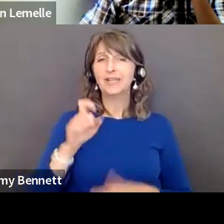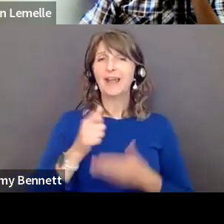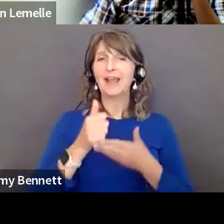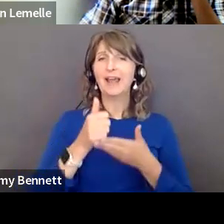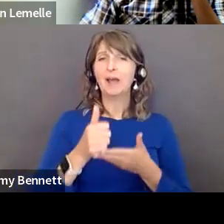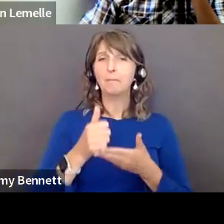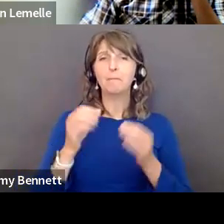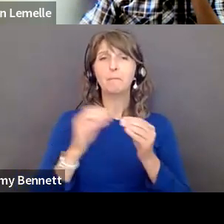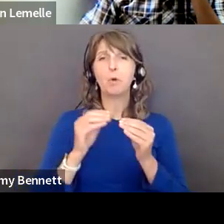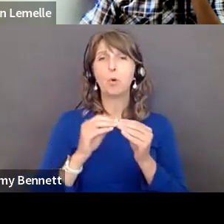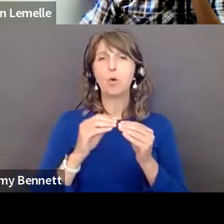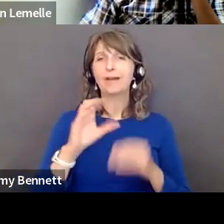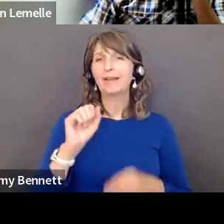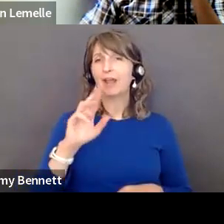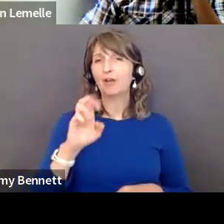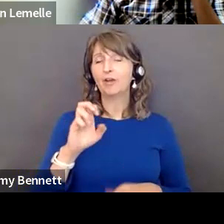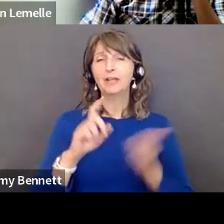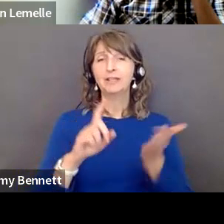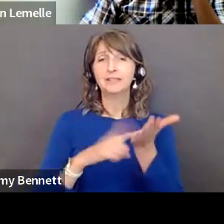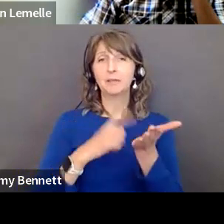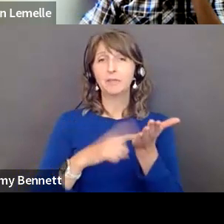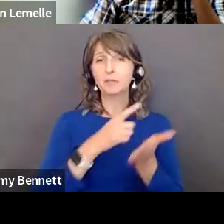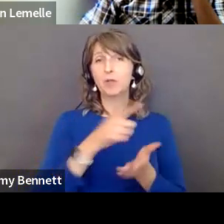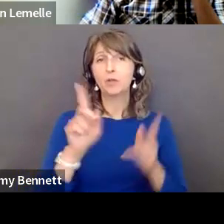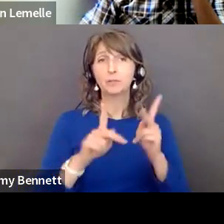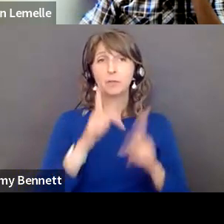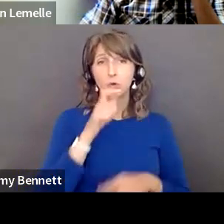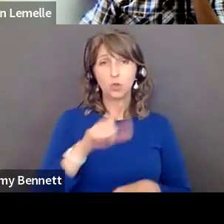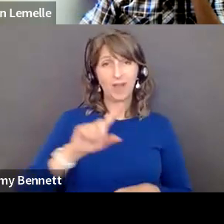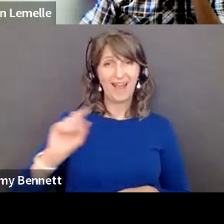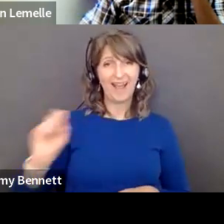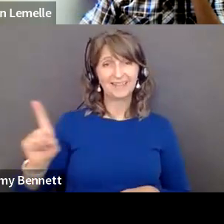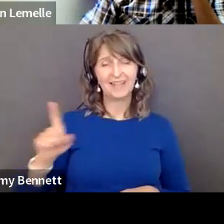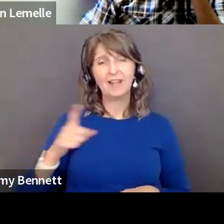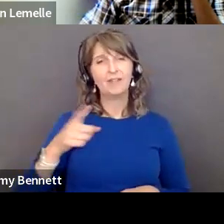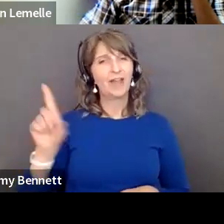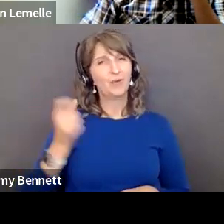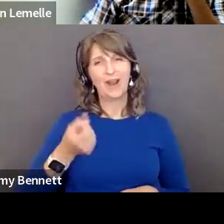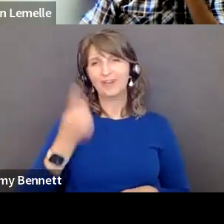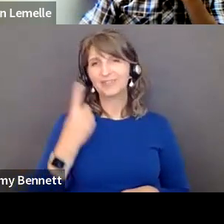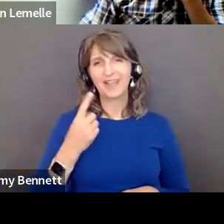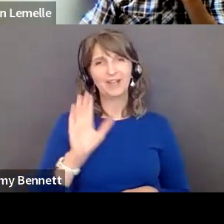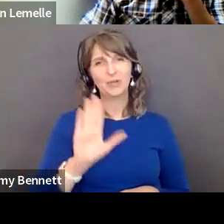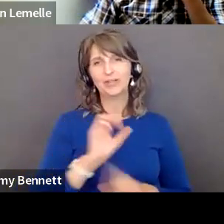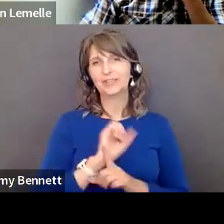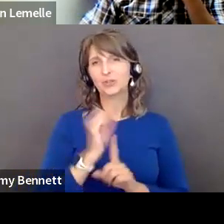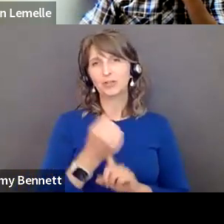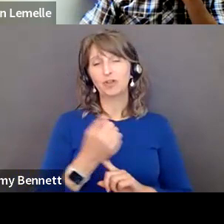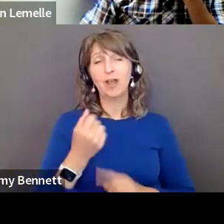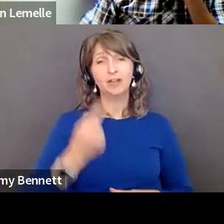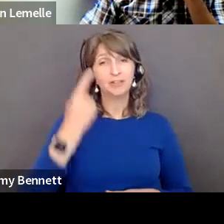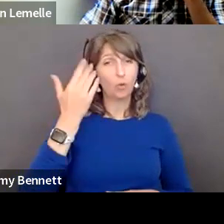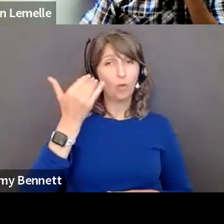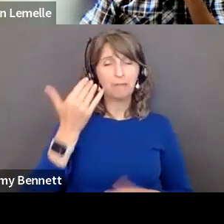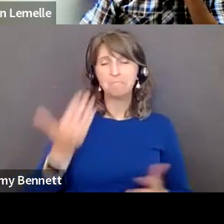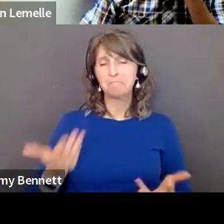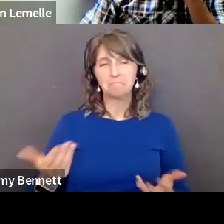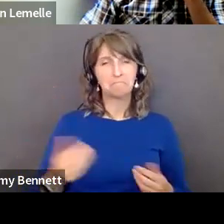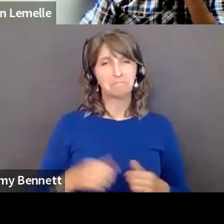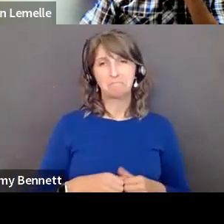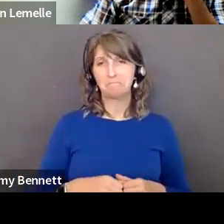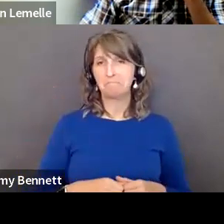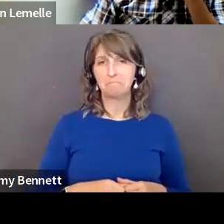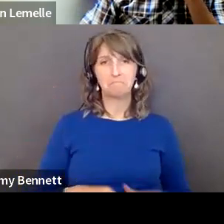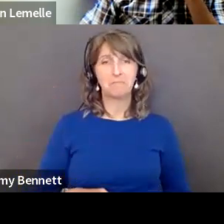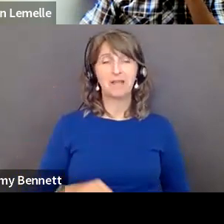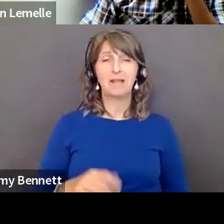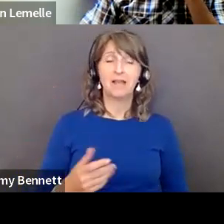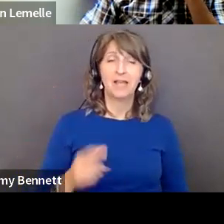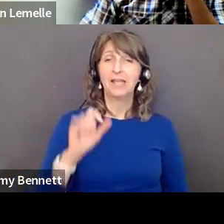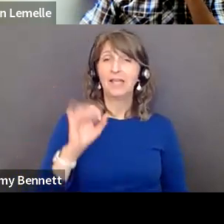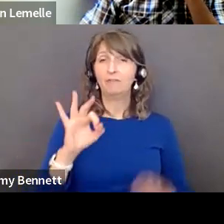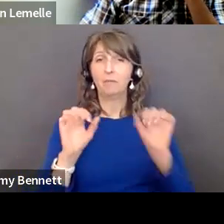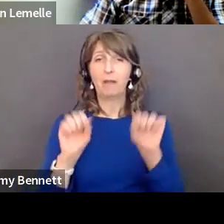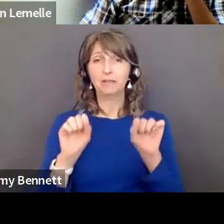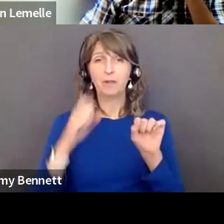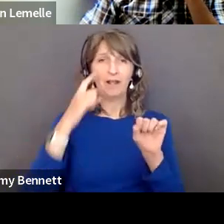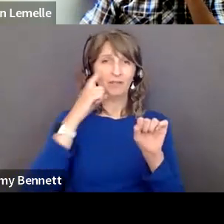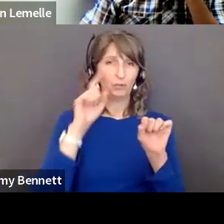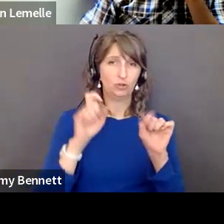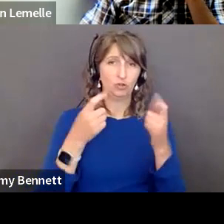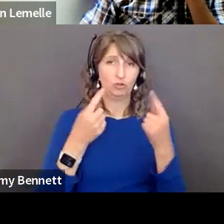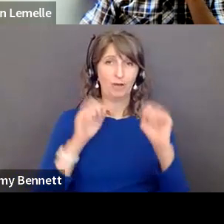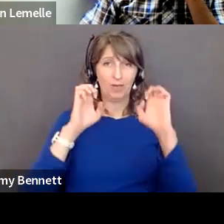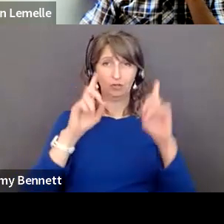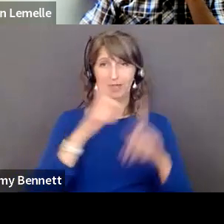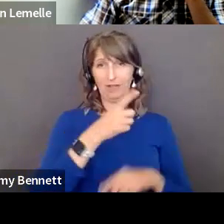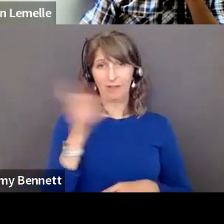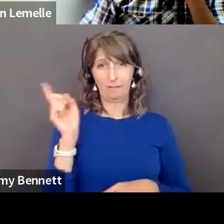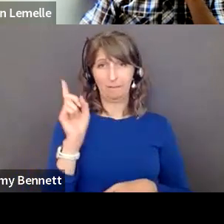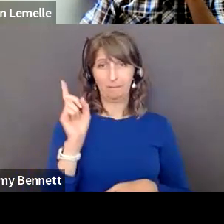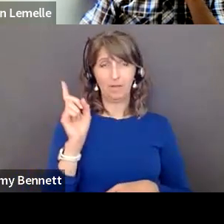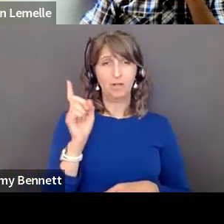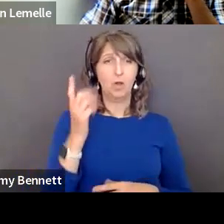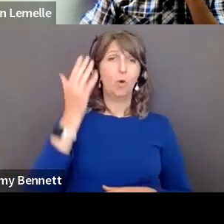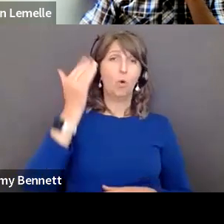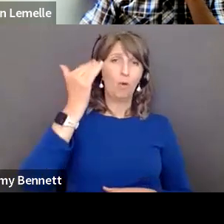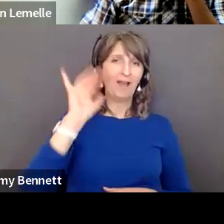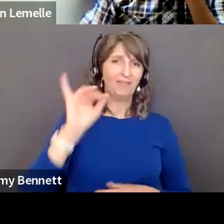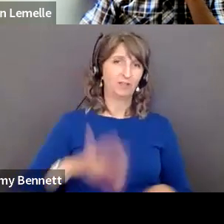Sometimes the people you're asking, maybe don't understand what that's like, or understand why you need it and you know, as much as we can, I think we should try to educate them as to why it's important and why.